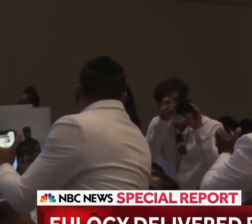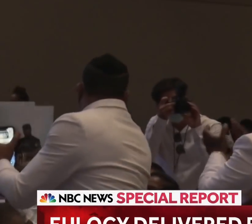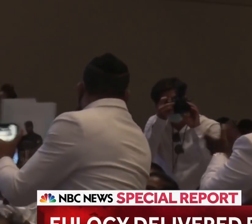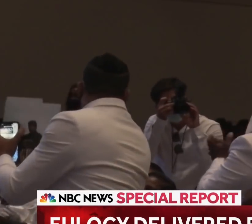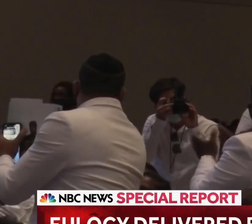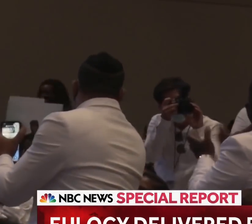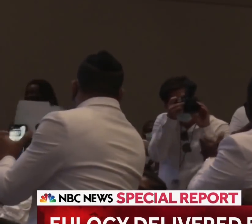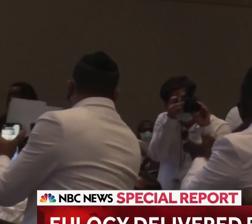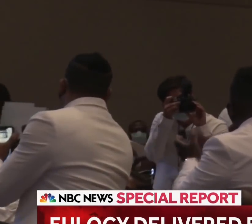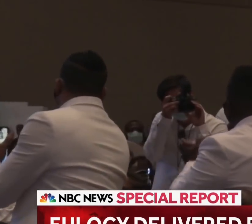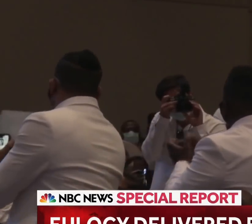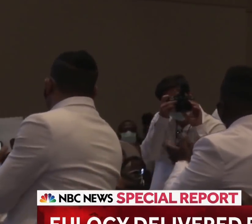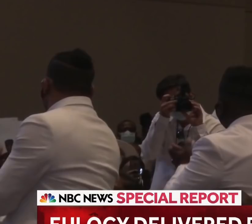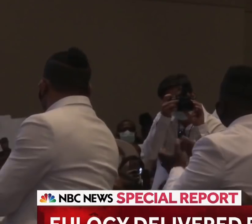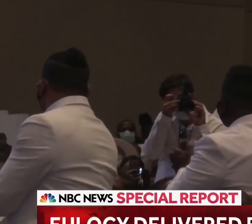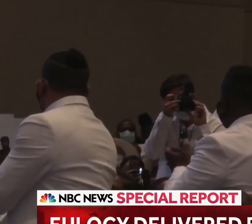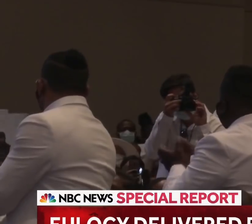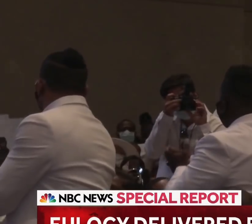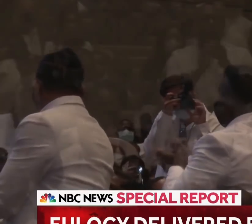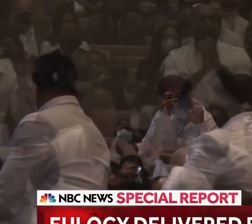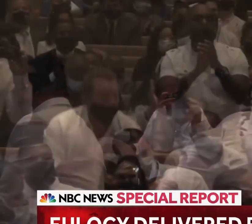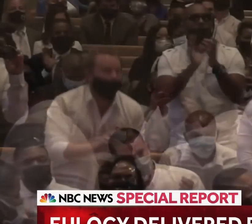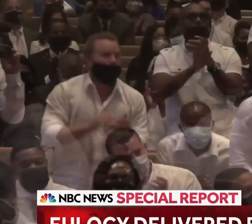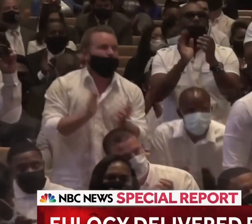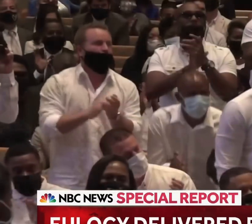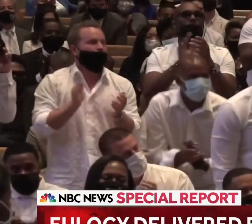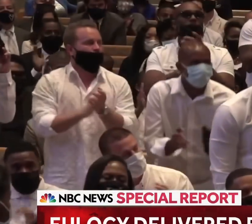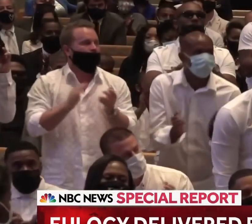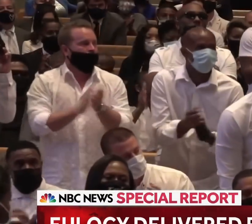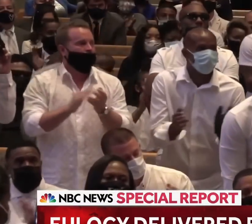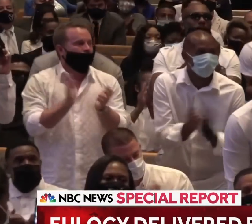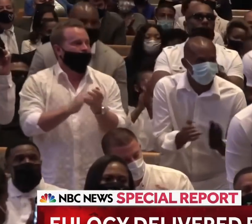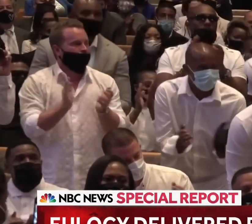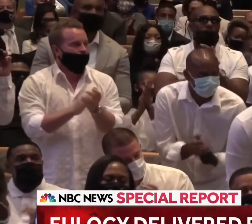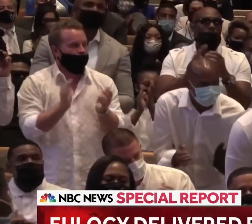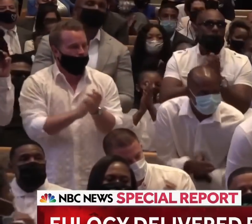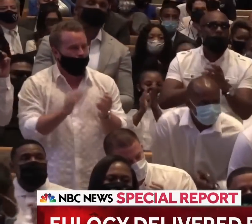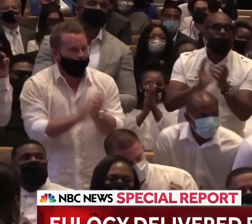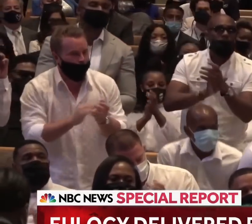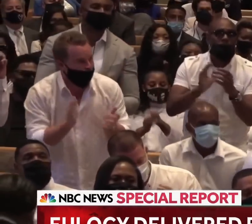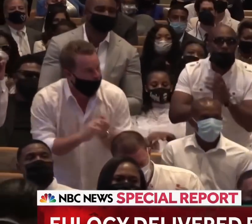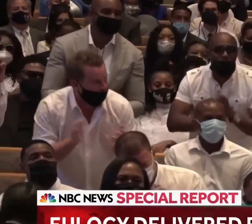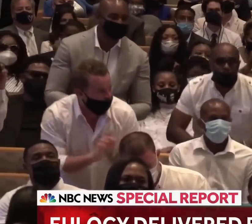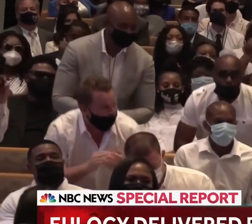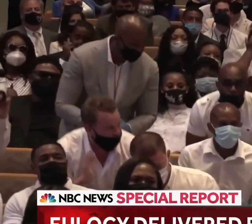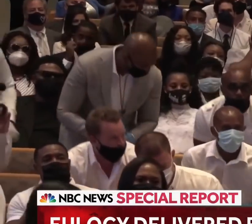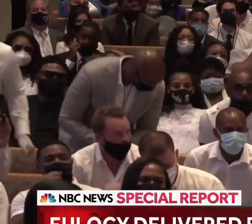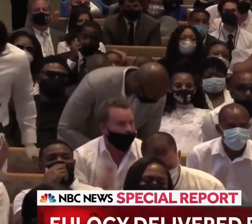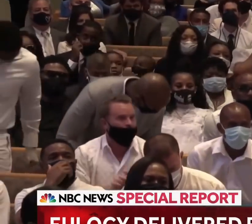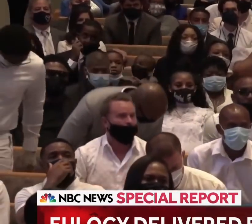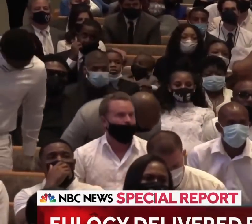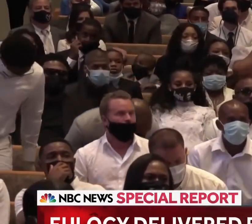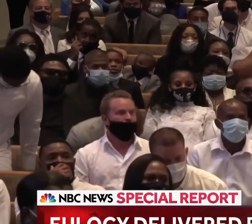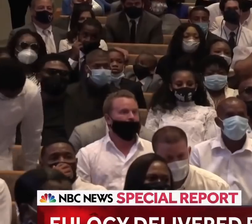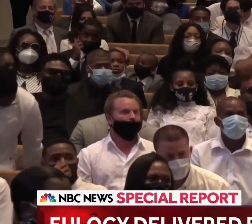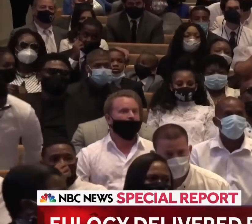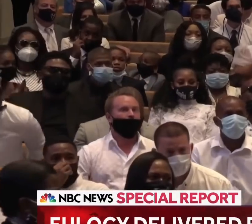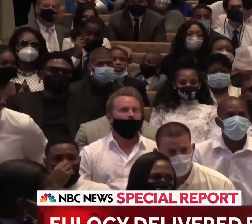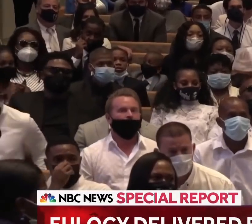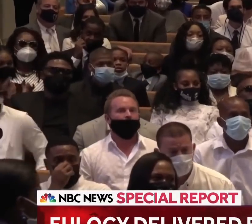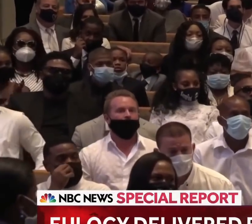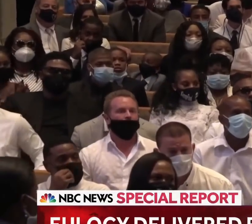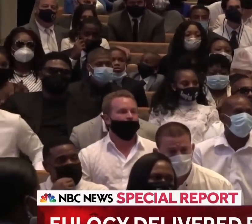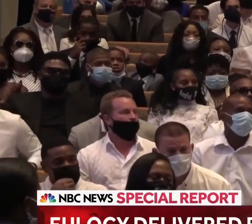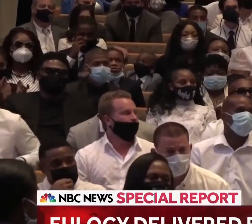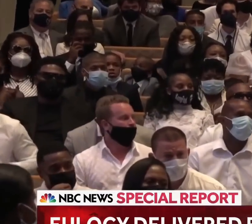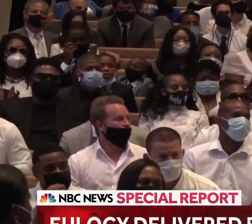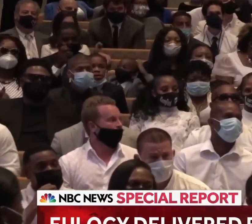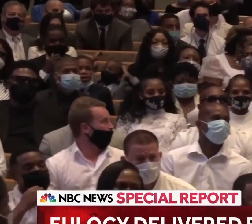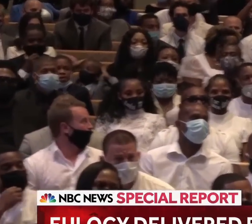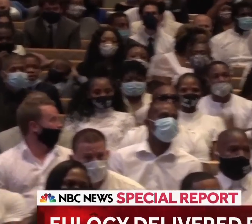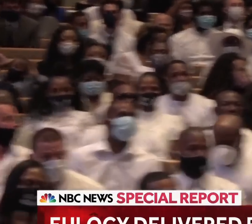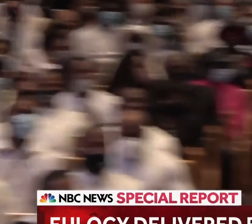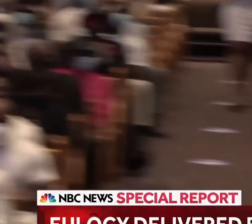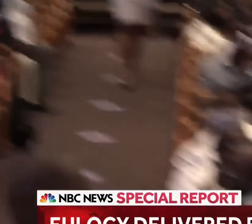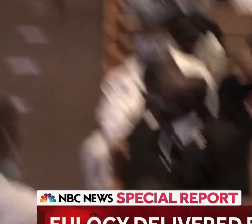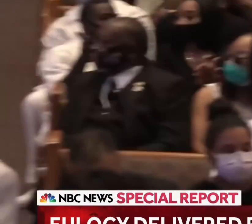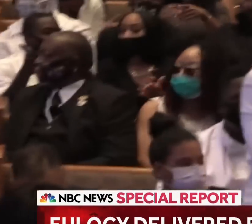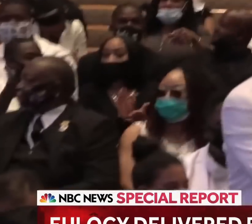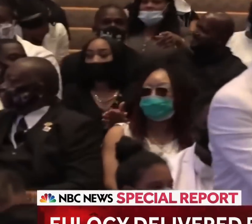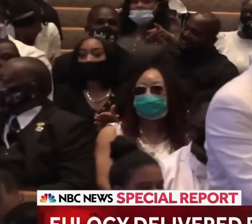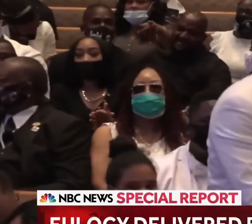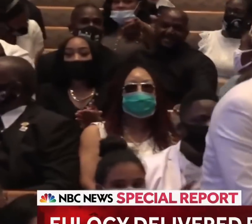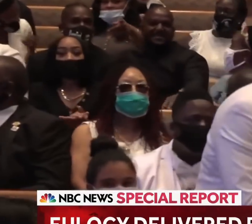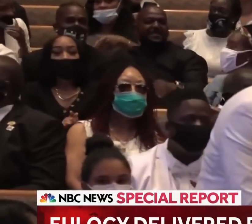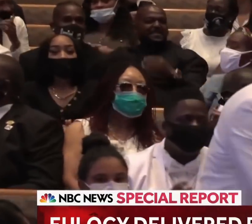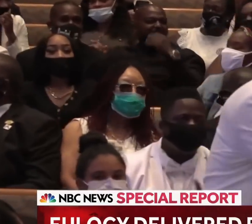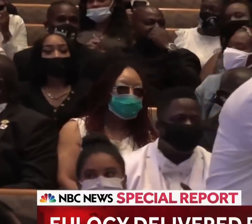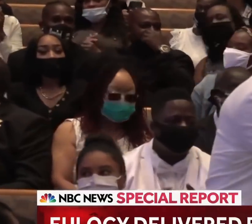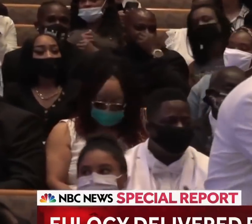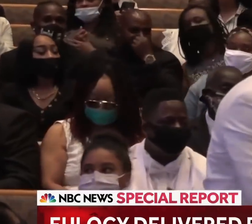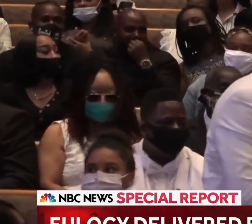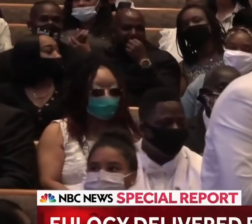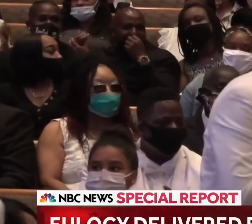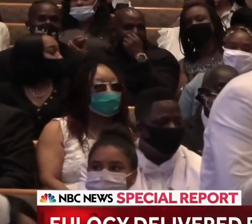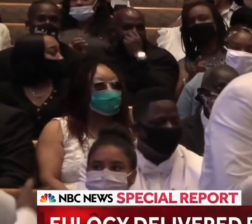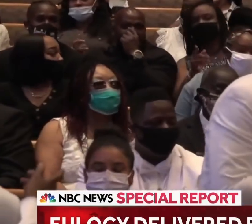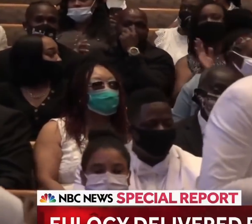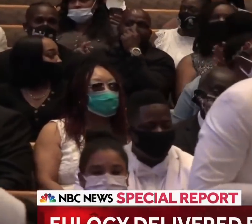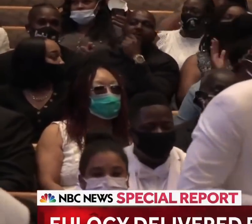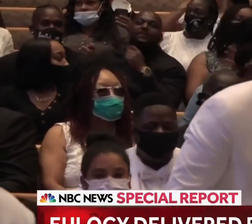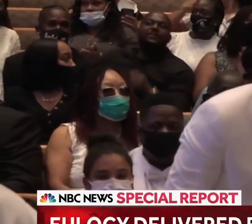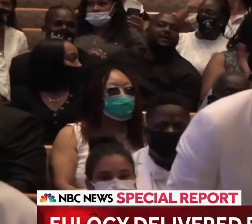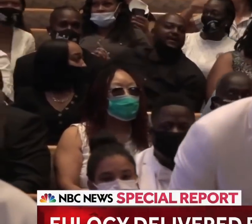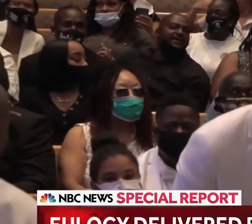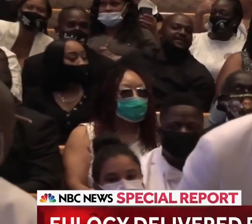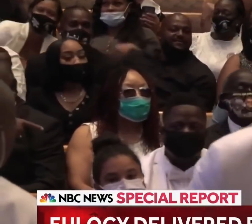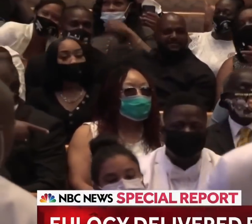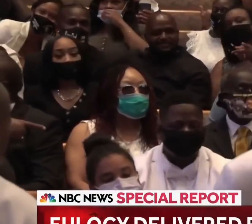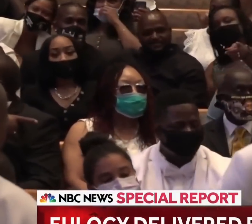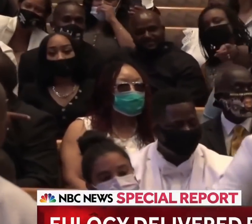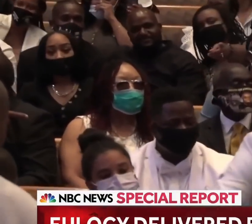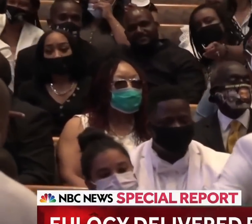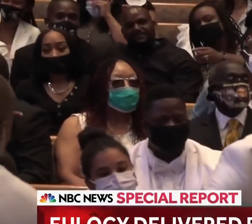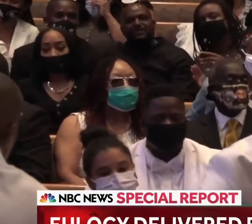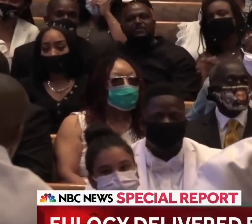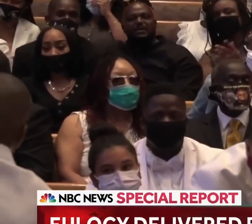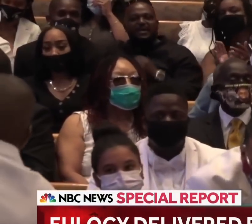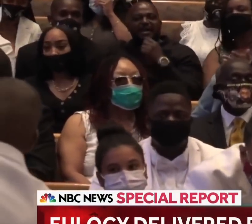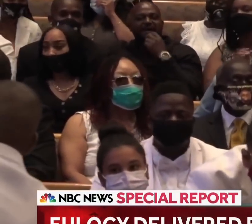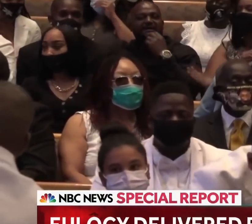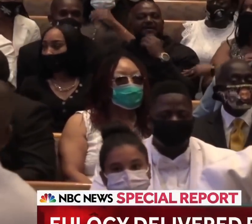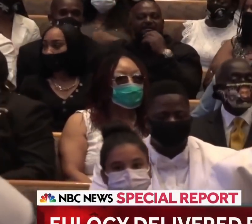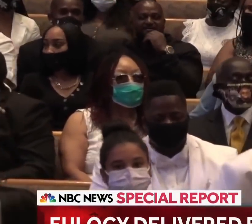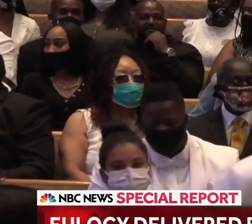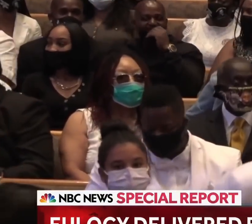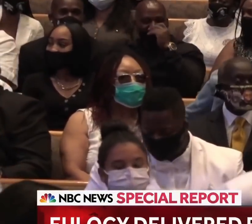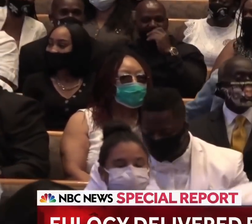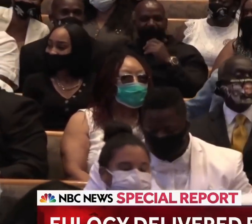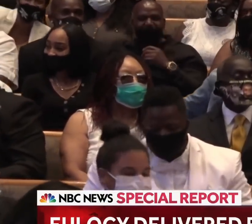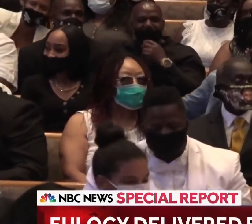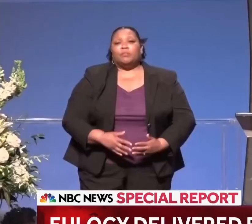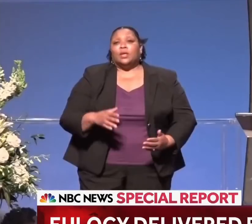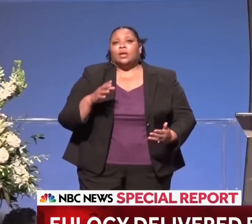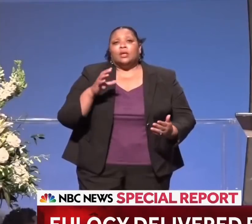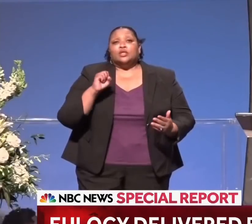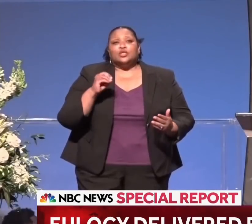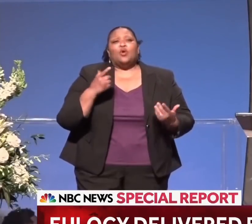AL B. SHORE IS IN THE HOUSE